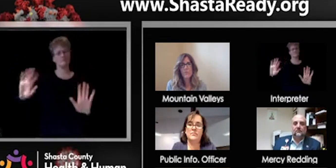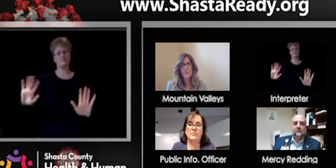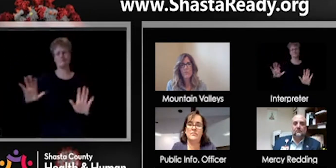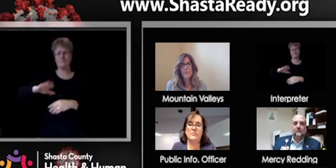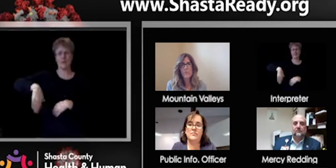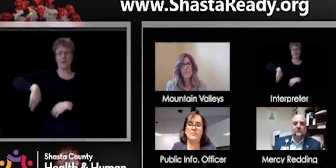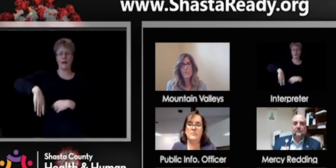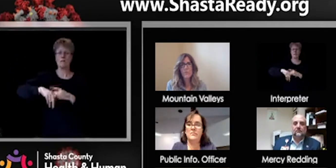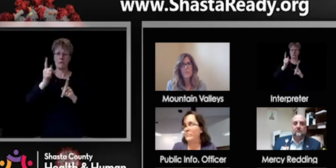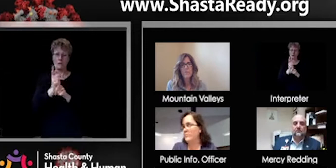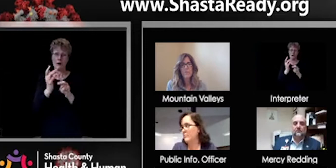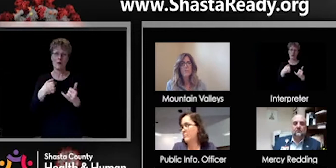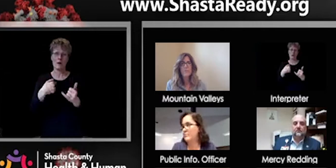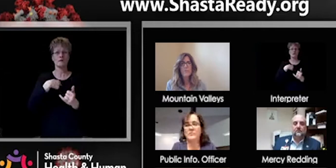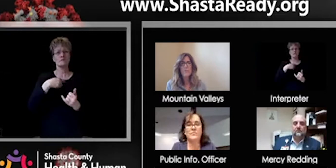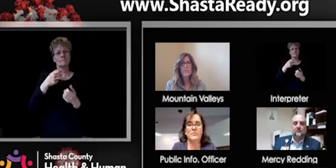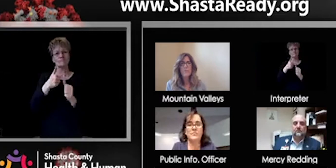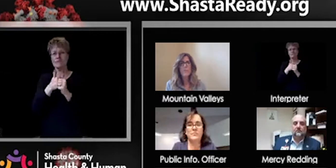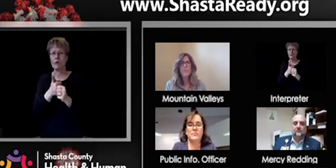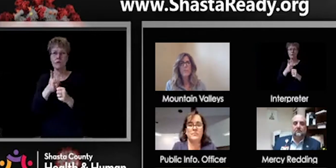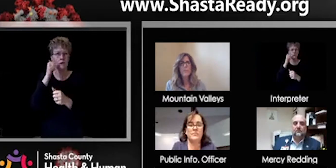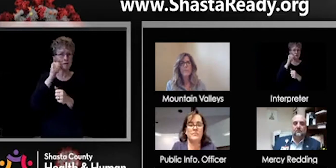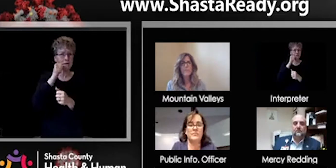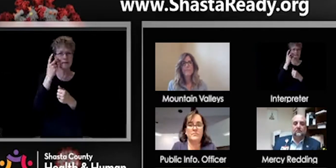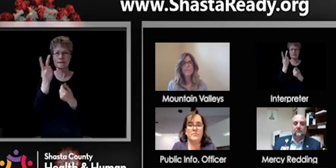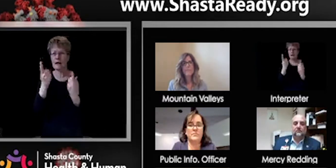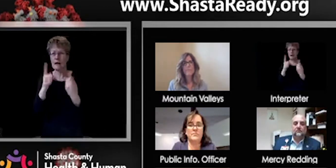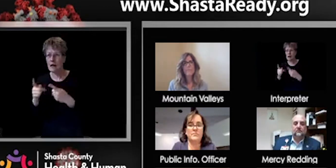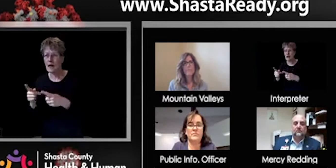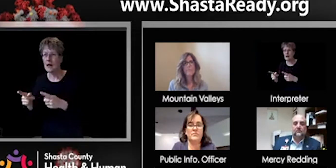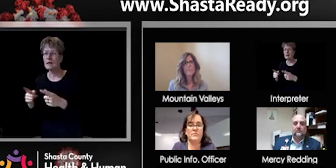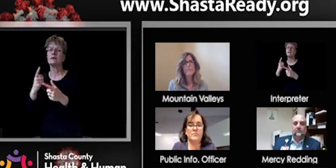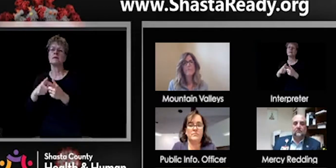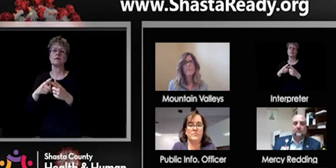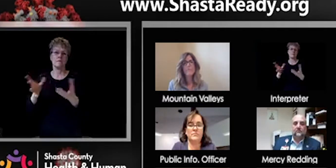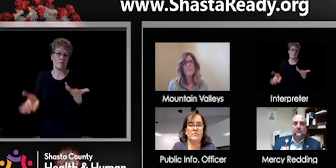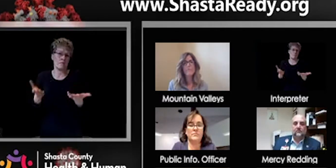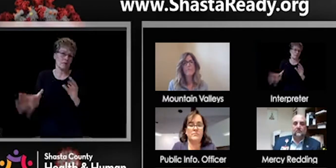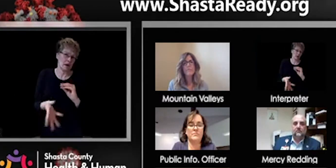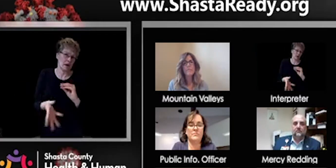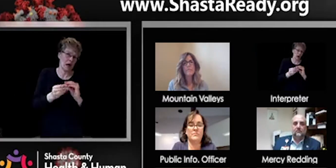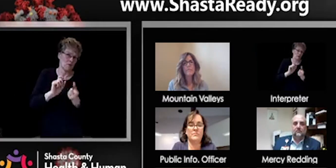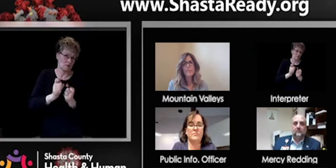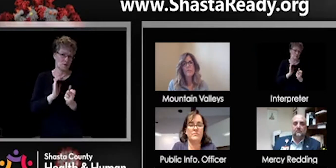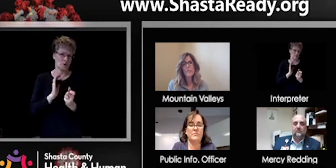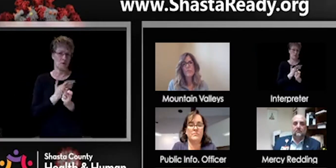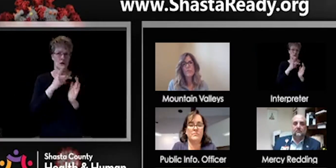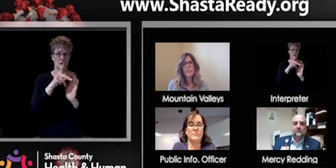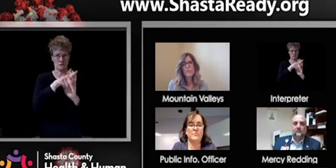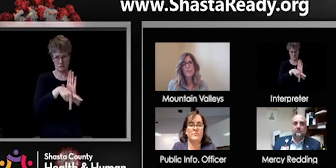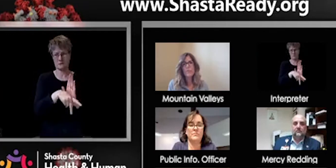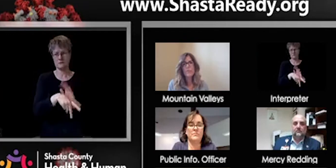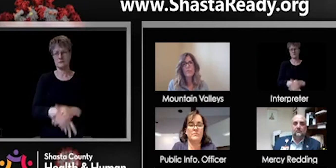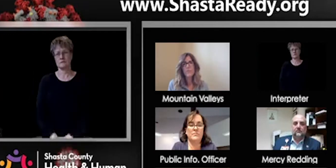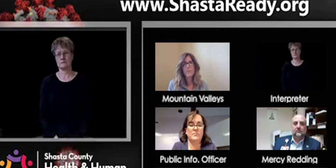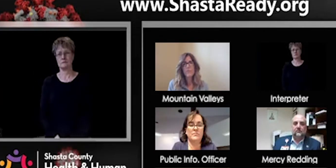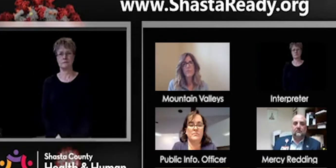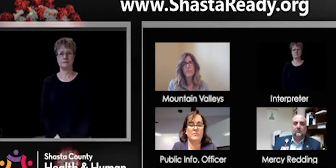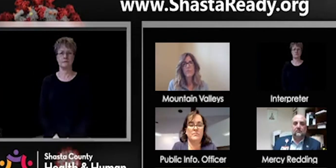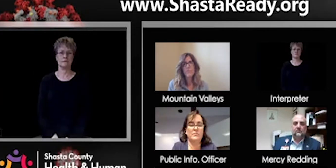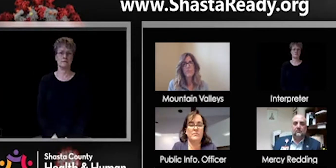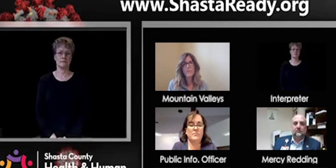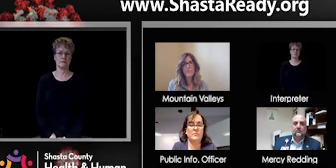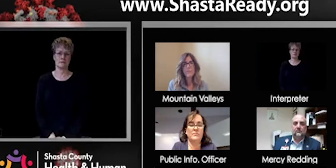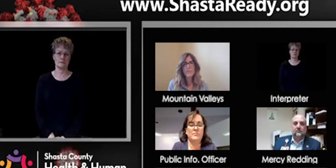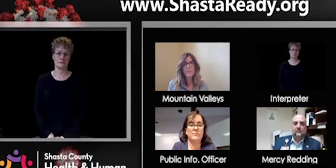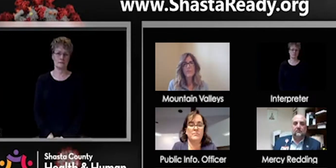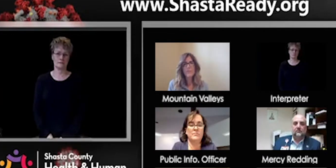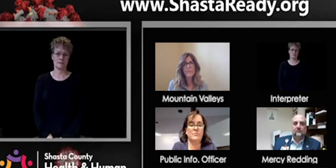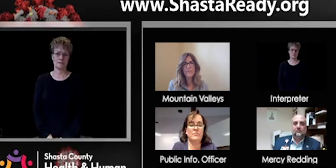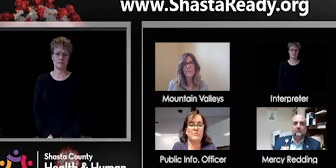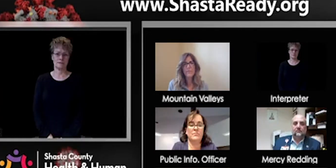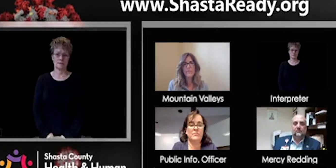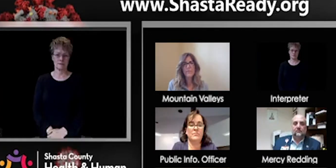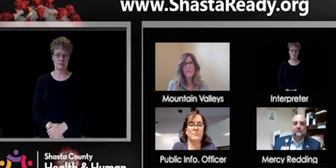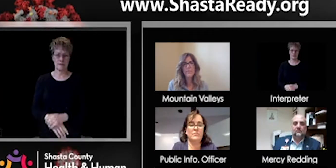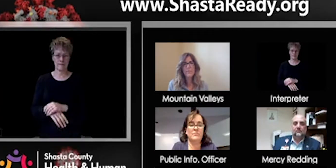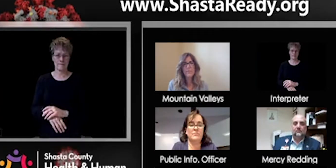out. I just want to add something to Dr. Ramstrom’s